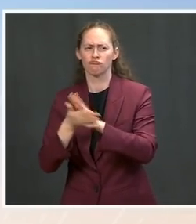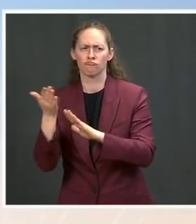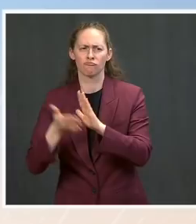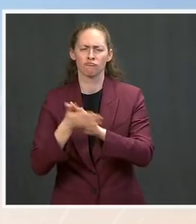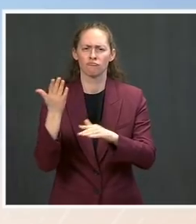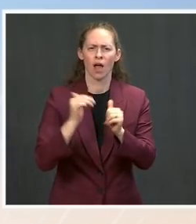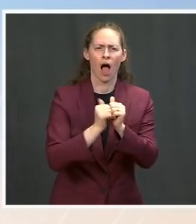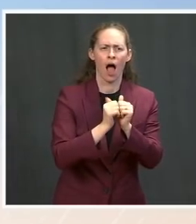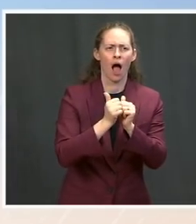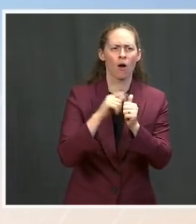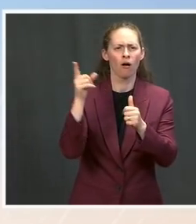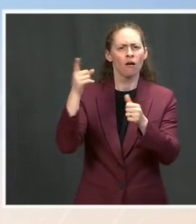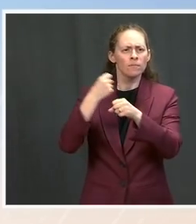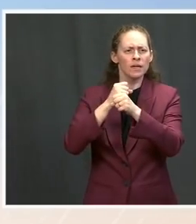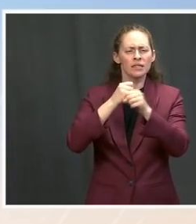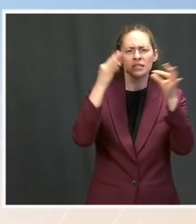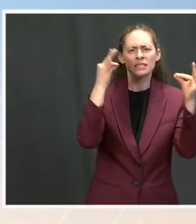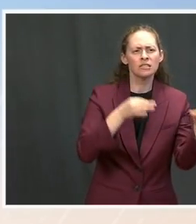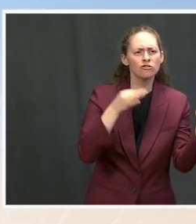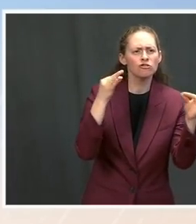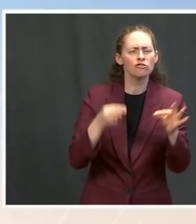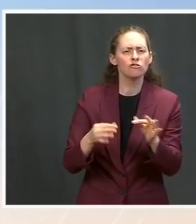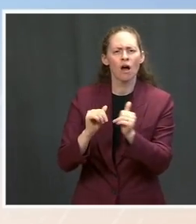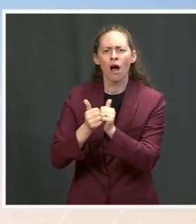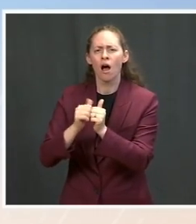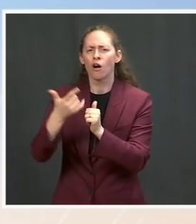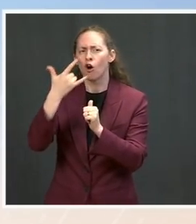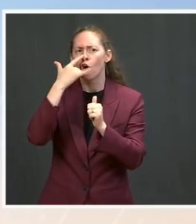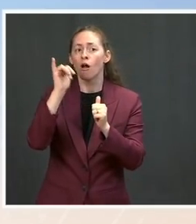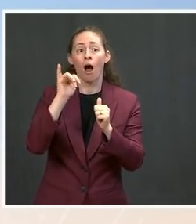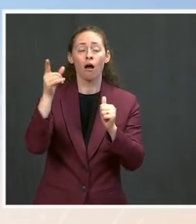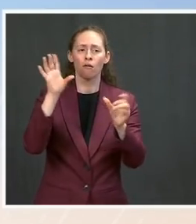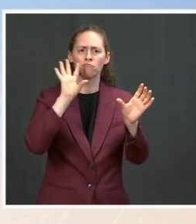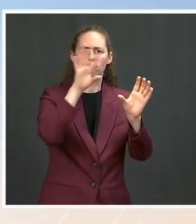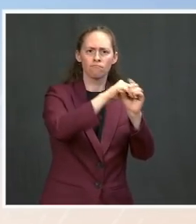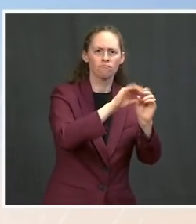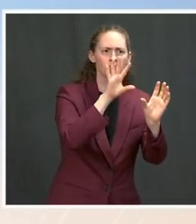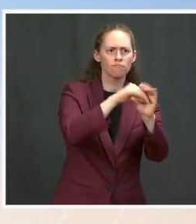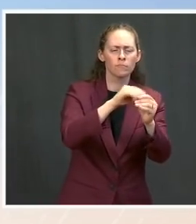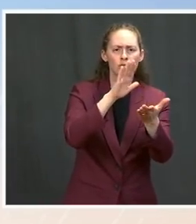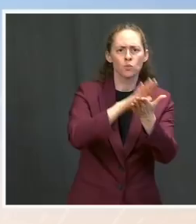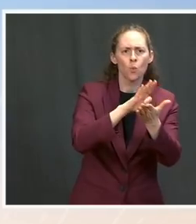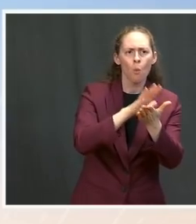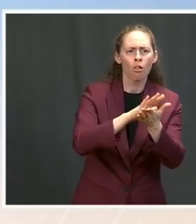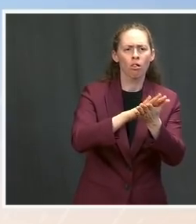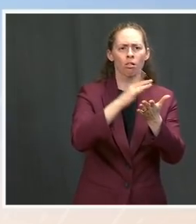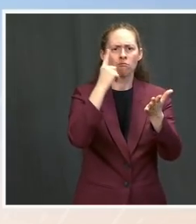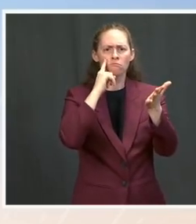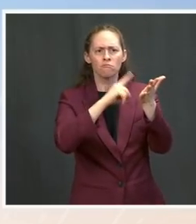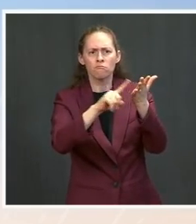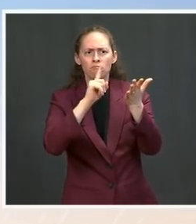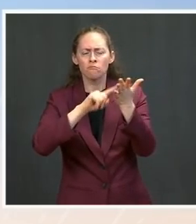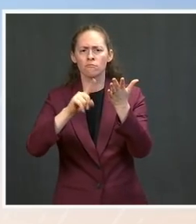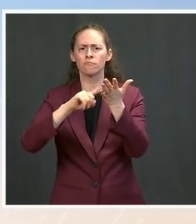for the CDC to engage with organizations and groups that are going to be impacted by guidance and recommendations issued by the agency.